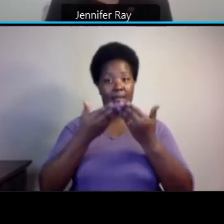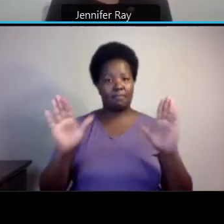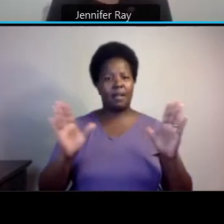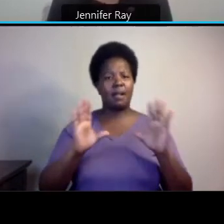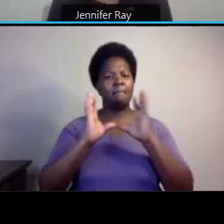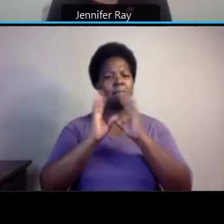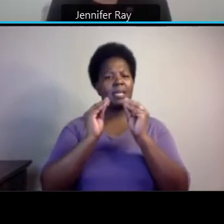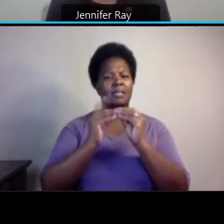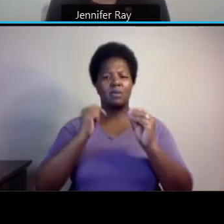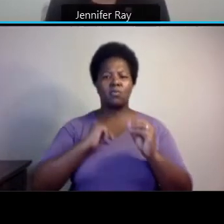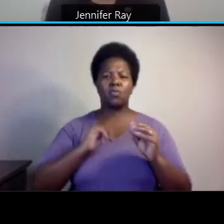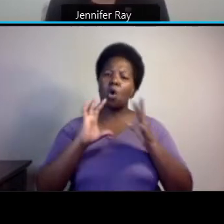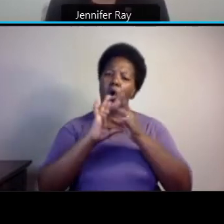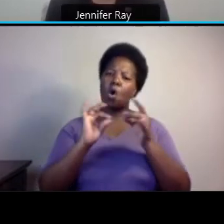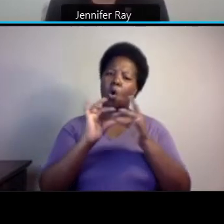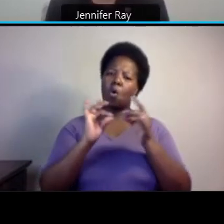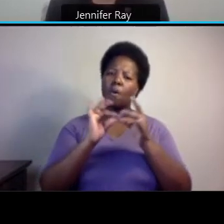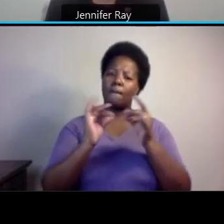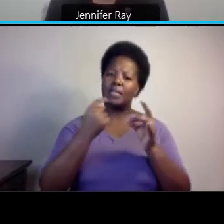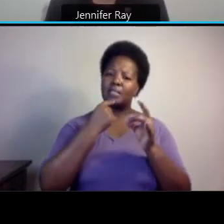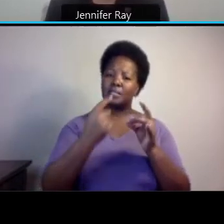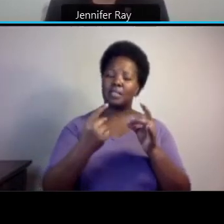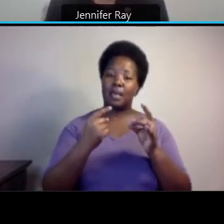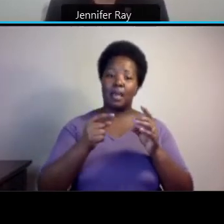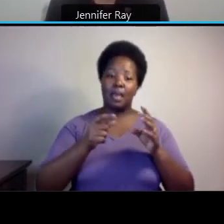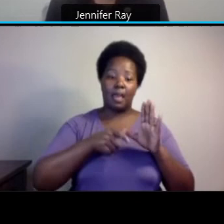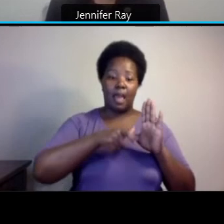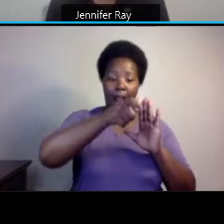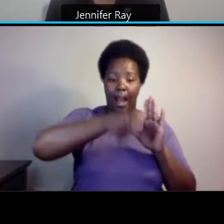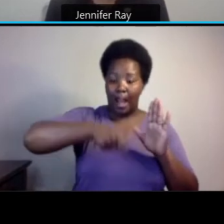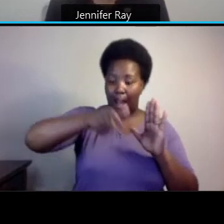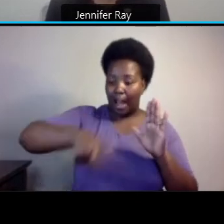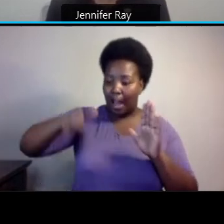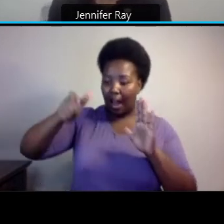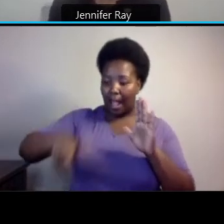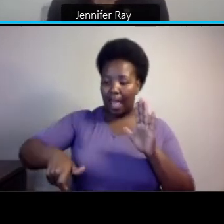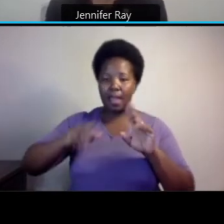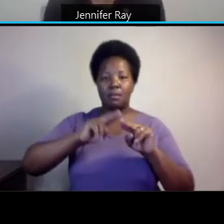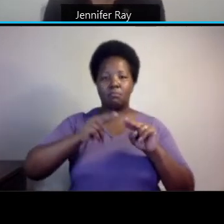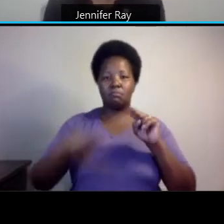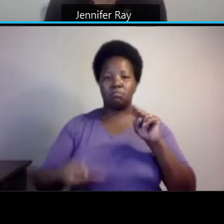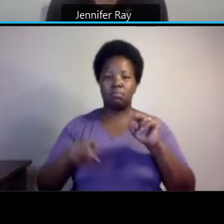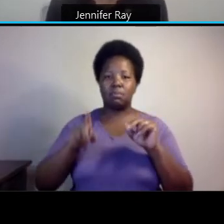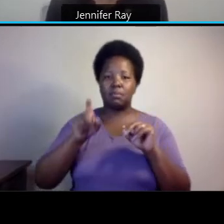and a request for lien reductions this is not shown to be incorporated why